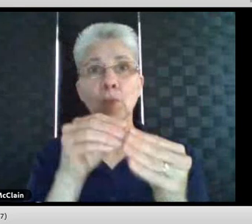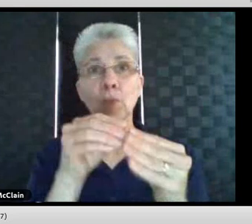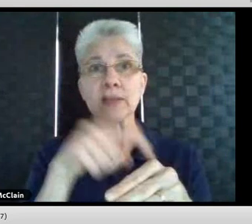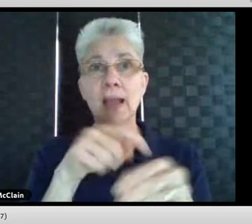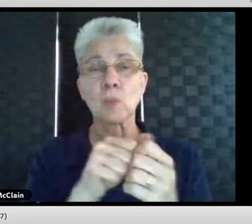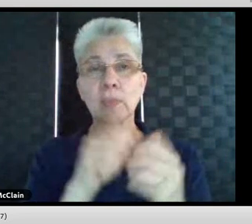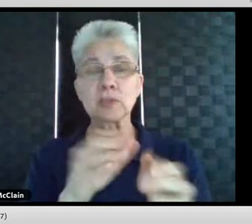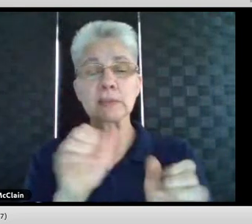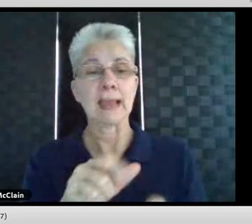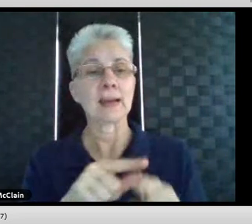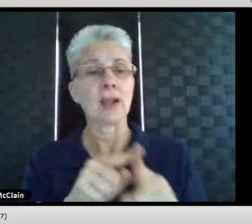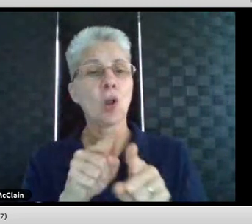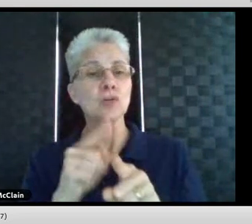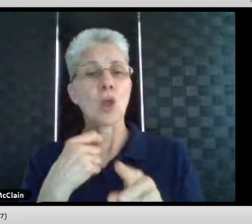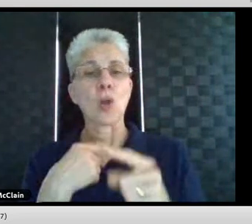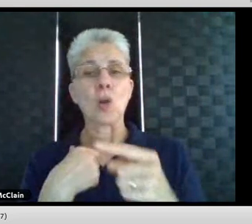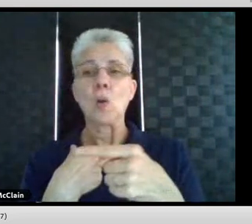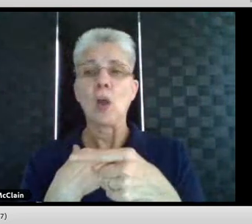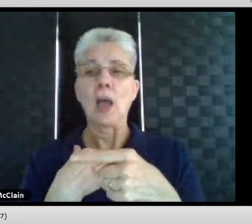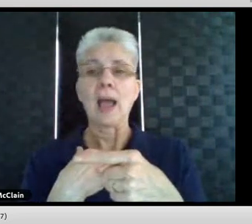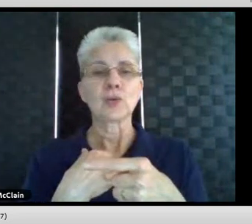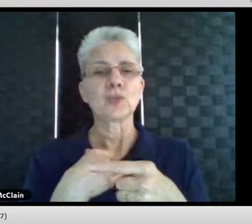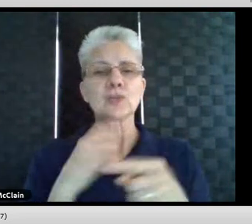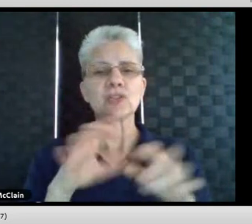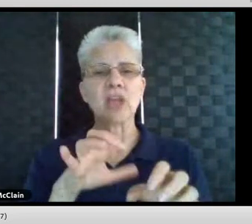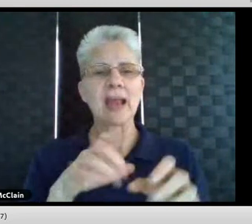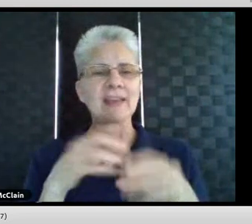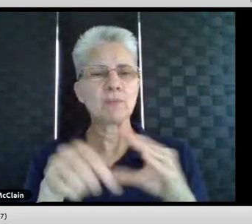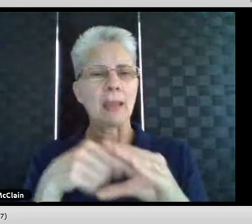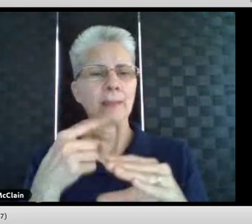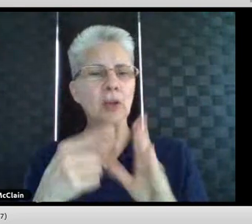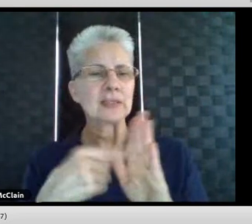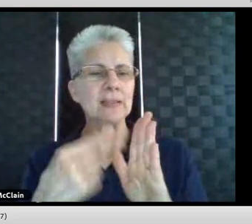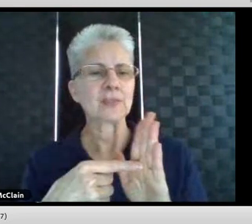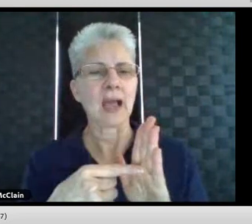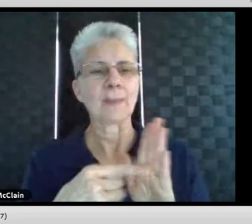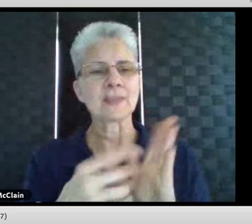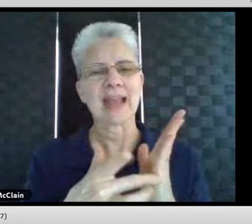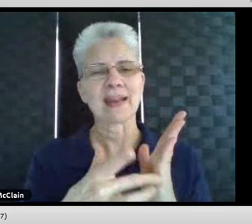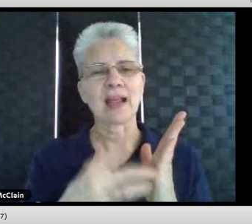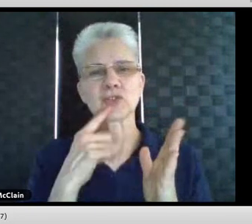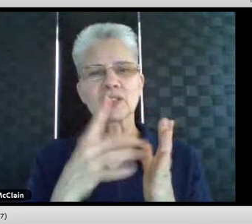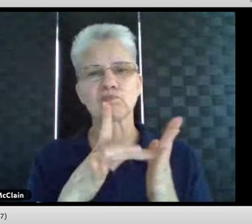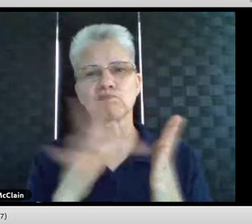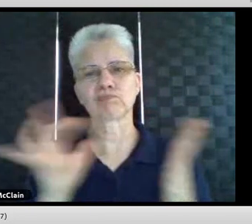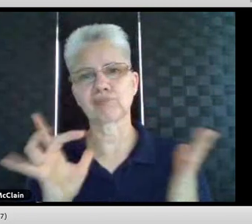And then I also, with chat at least, I always give them my e-mail because sometimes technology just fails, right?